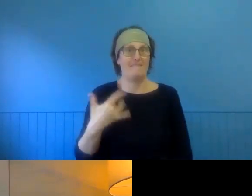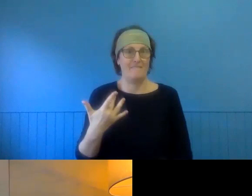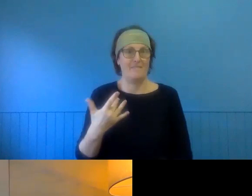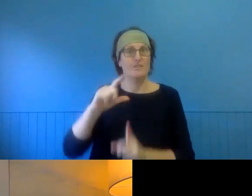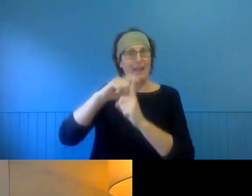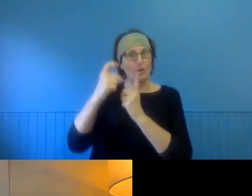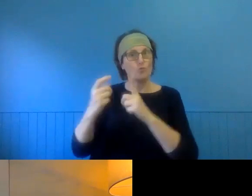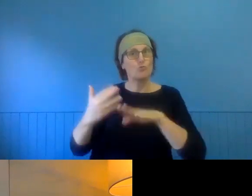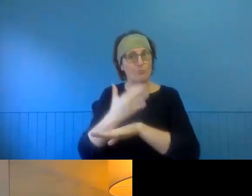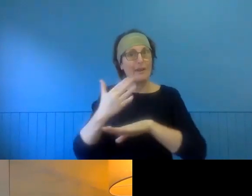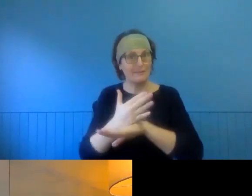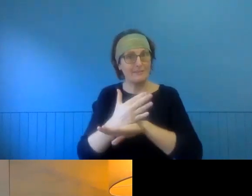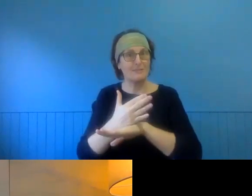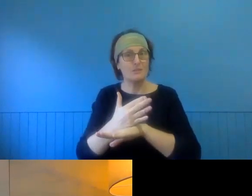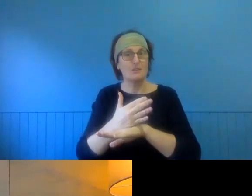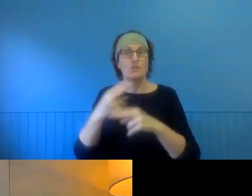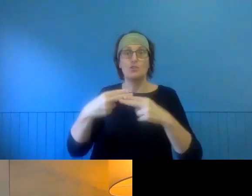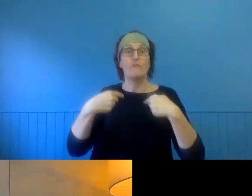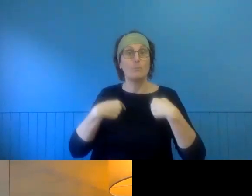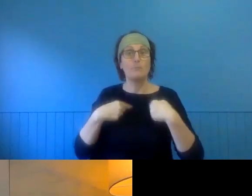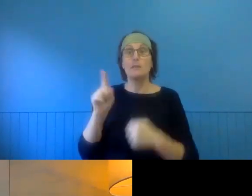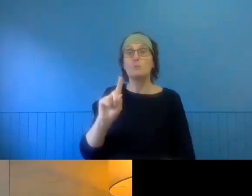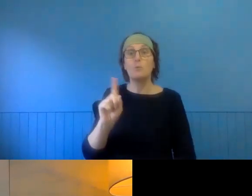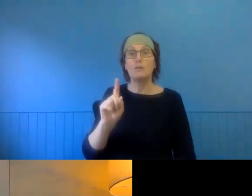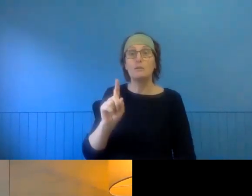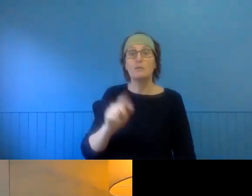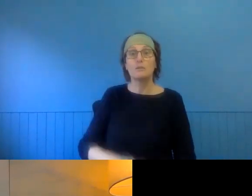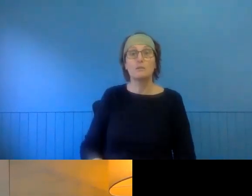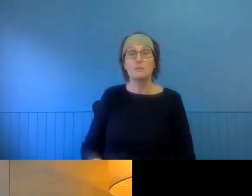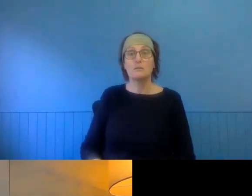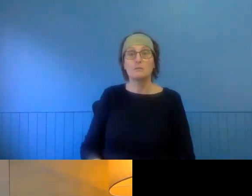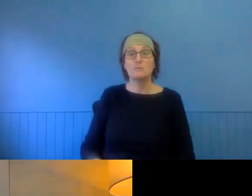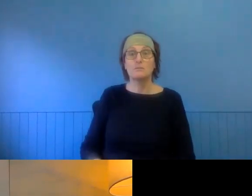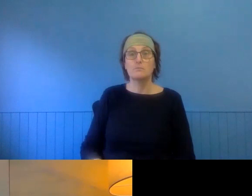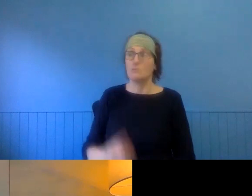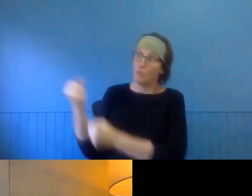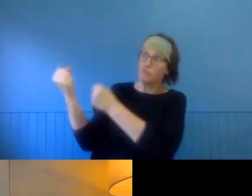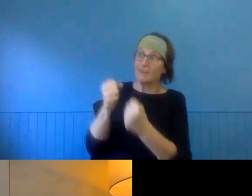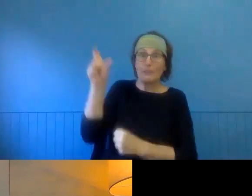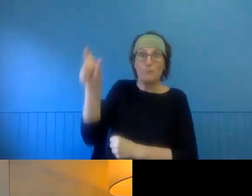to me, is about bringing in the - it's bringing in the artists and the